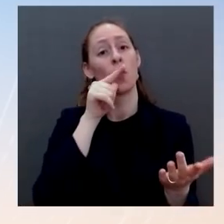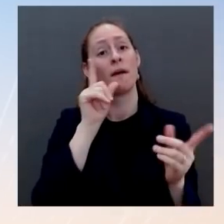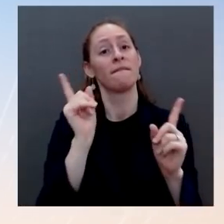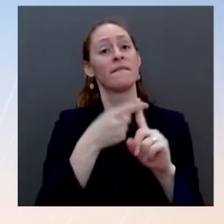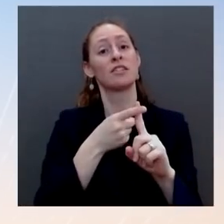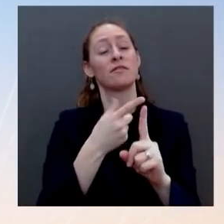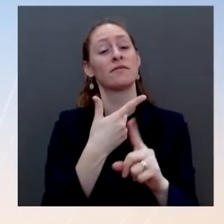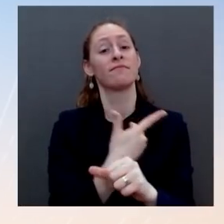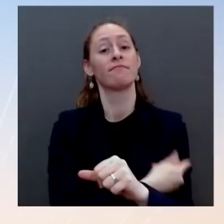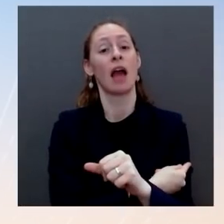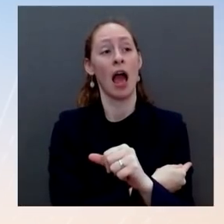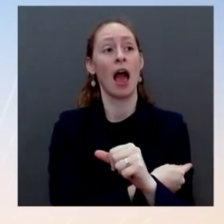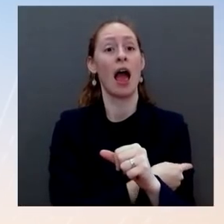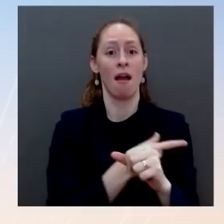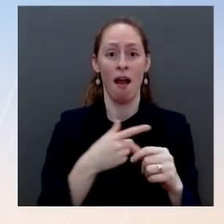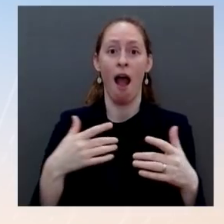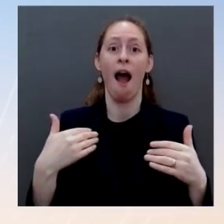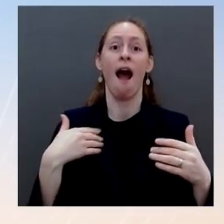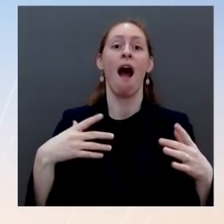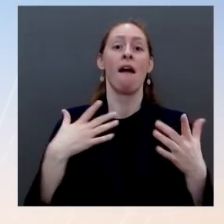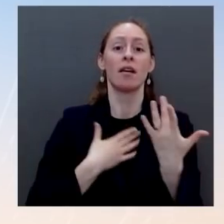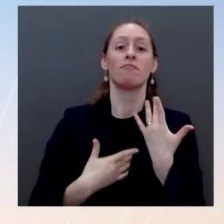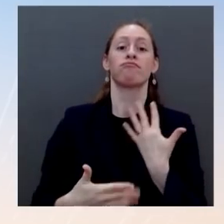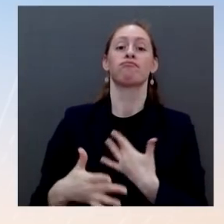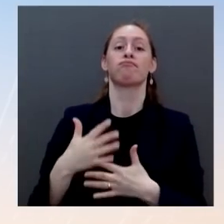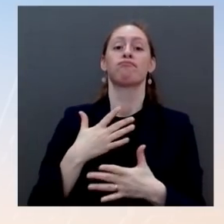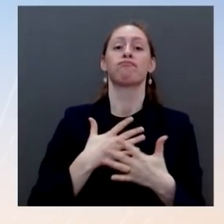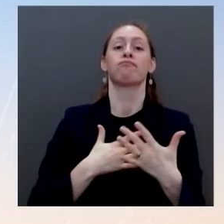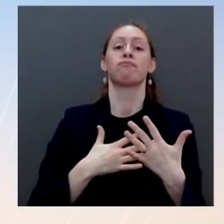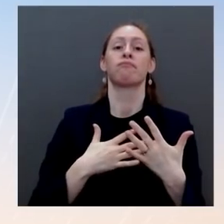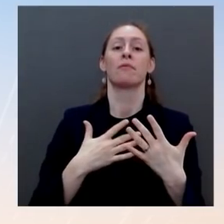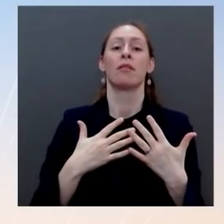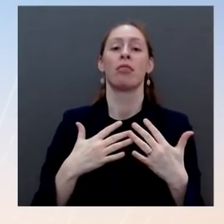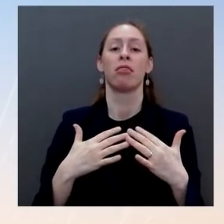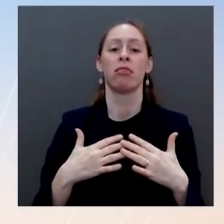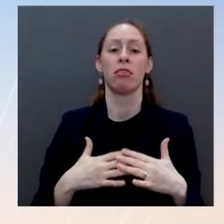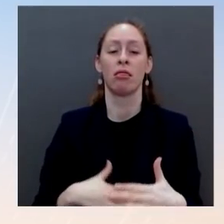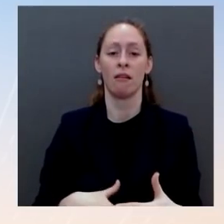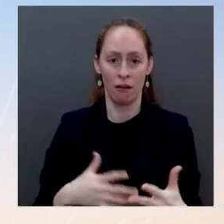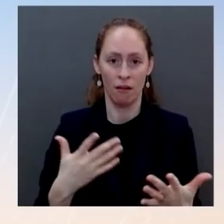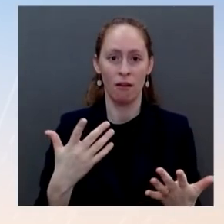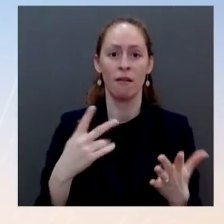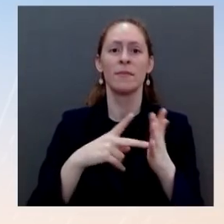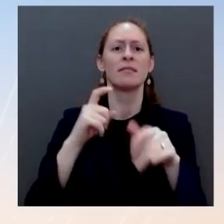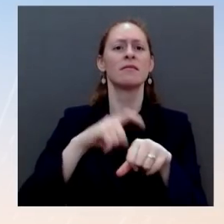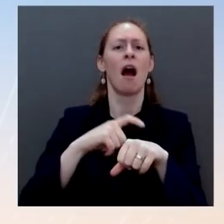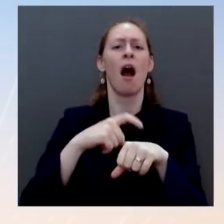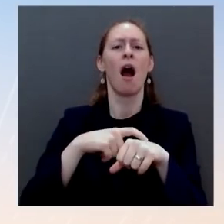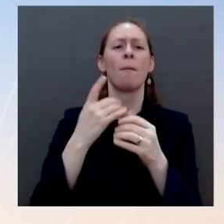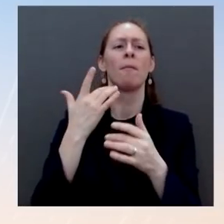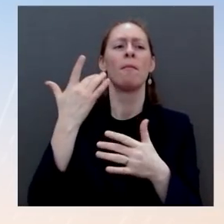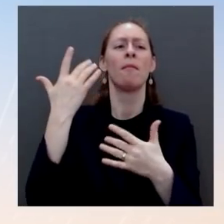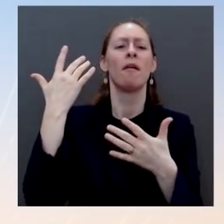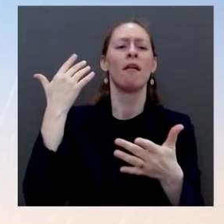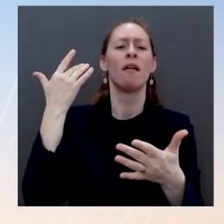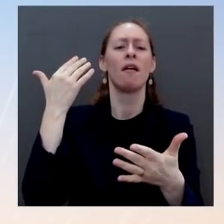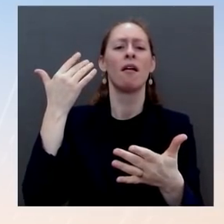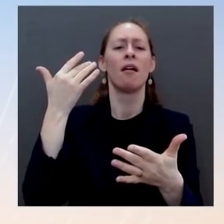with just two shots? Ms. Psaki: Well, when -- by "up to date," they're advising people: If they're due for a booster, they should get a booster. Go ahead.